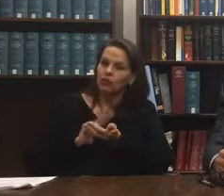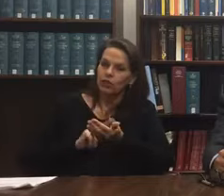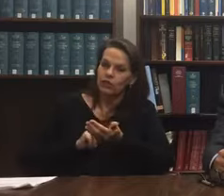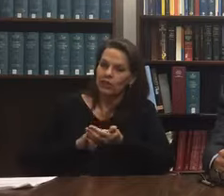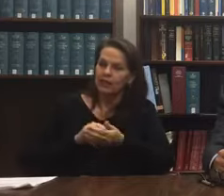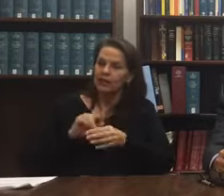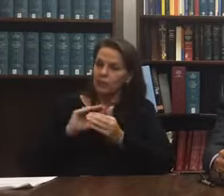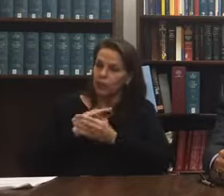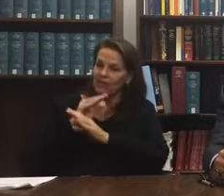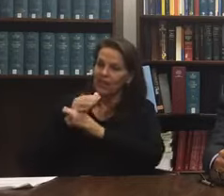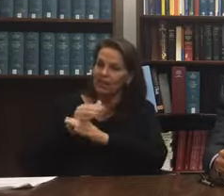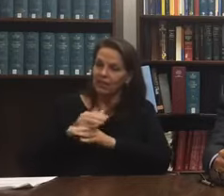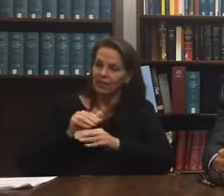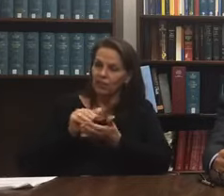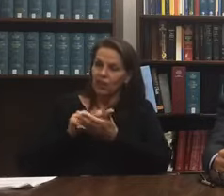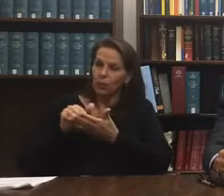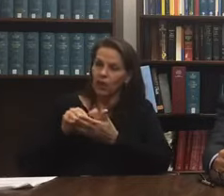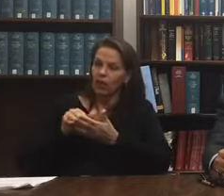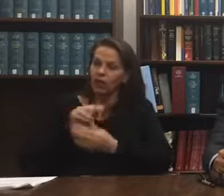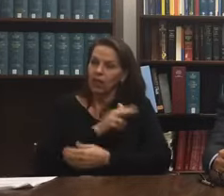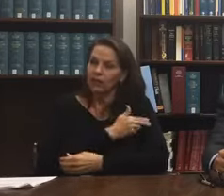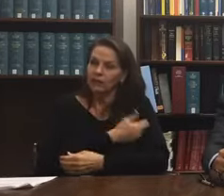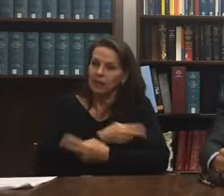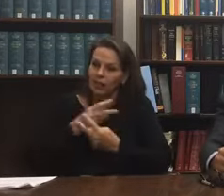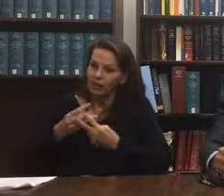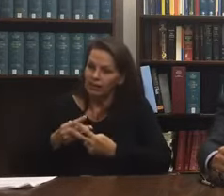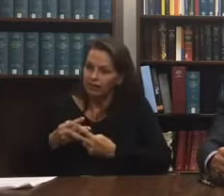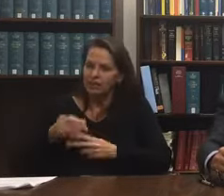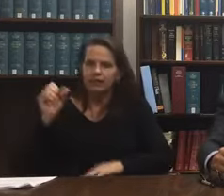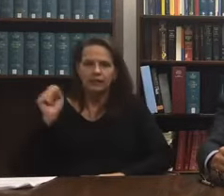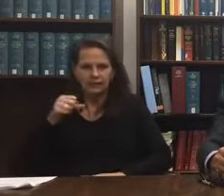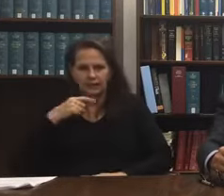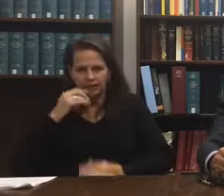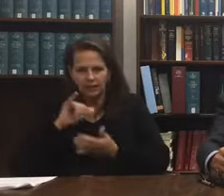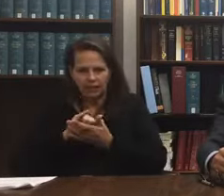frequent hospitalizations yes it says that it's done that in that K in this